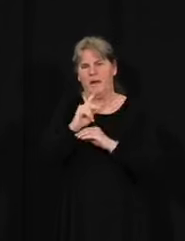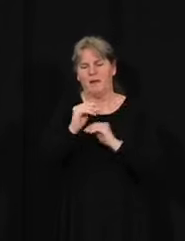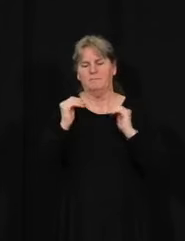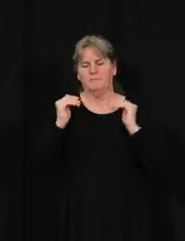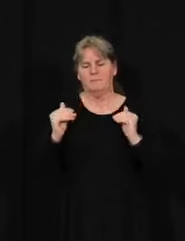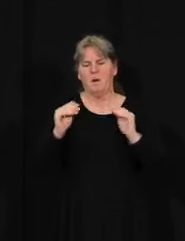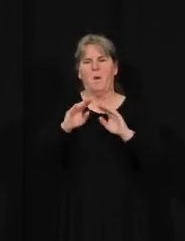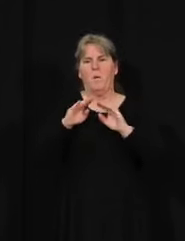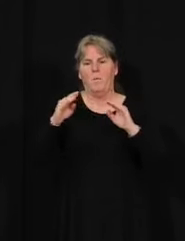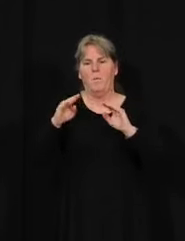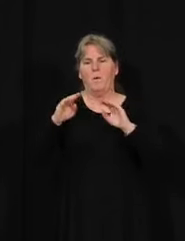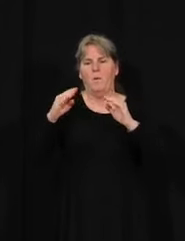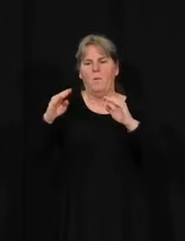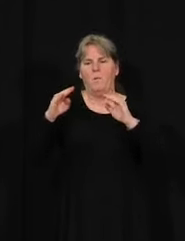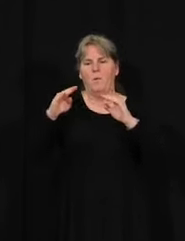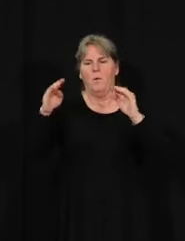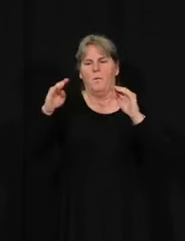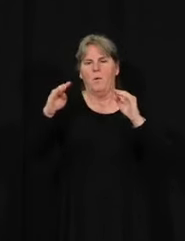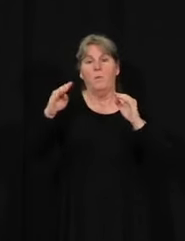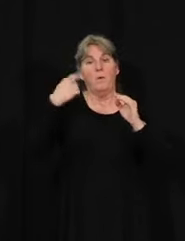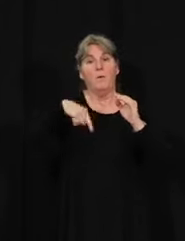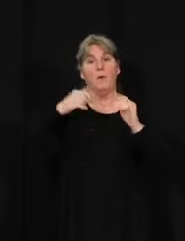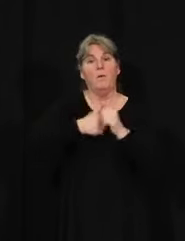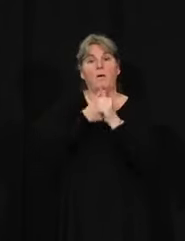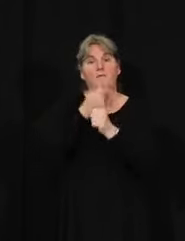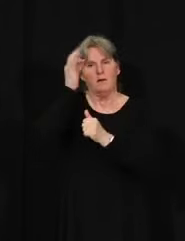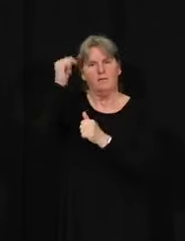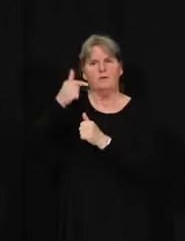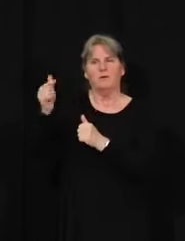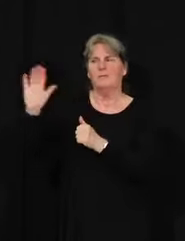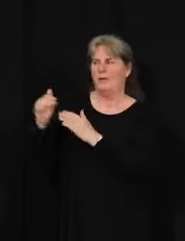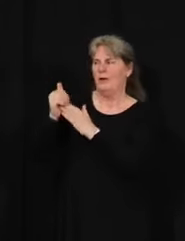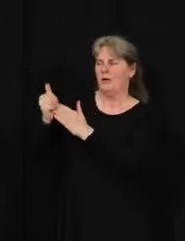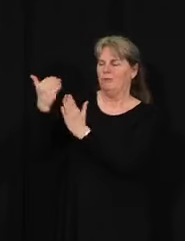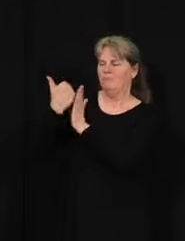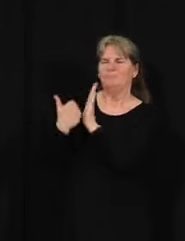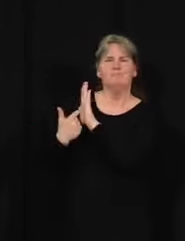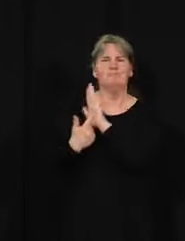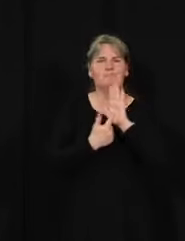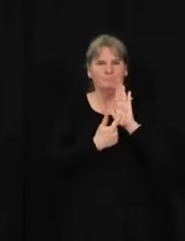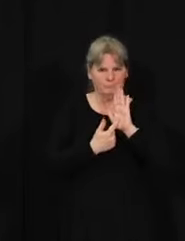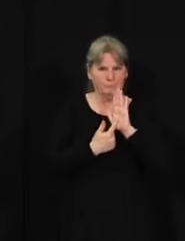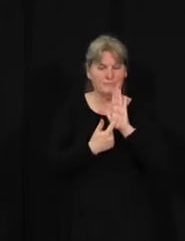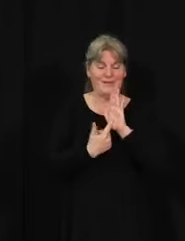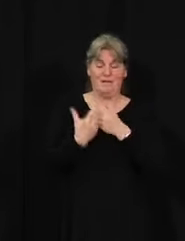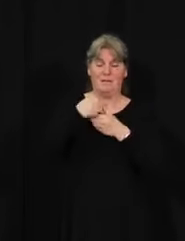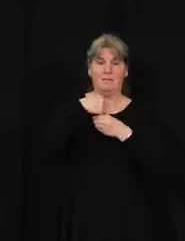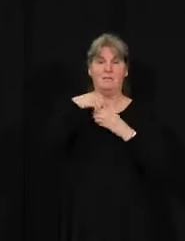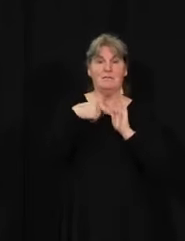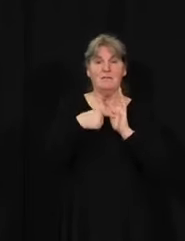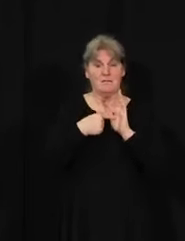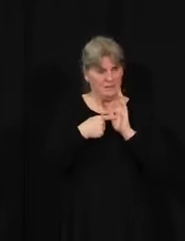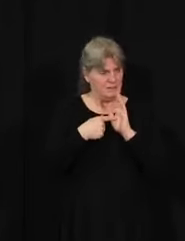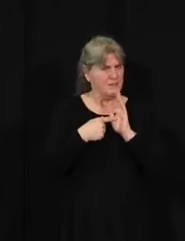phases of reopening. That is the structure with which we are working very closely, including very frequent